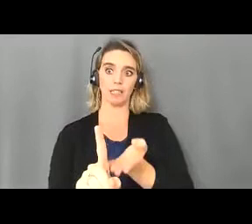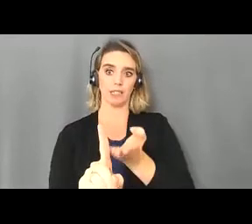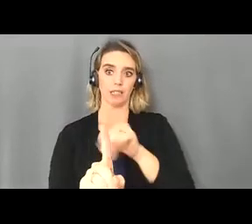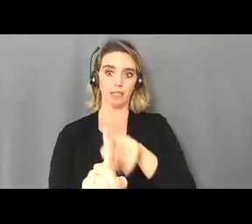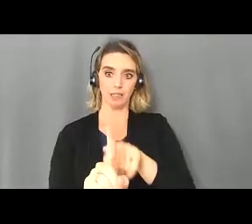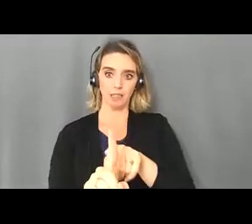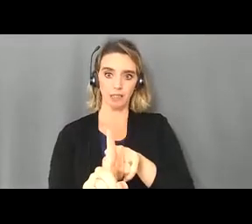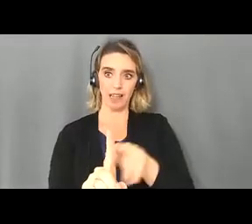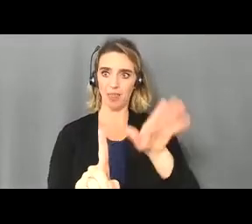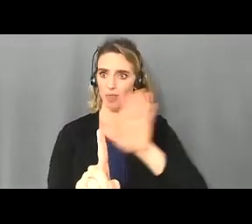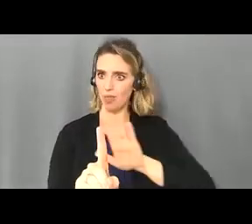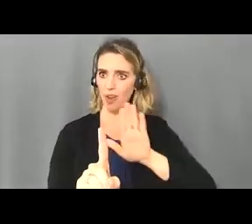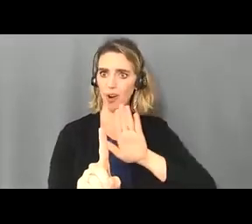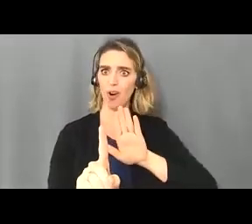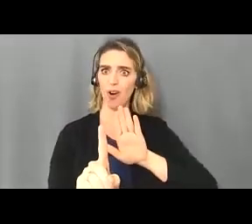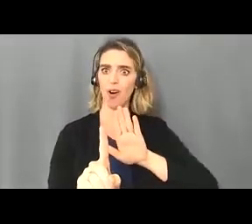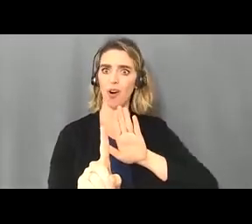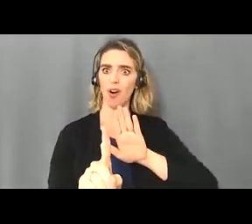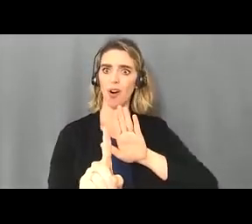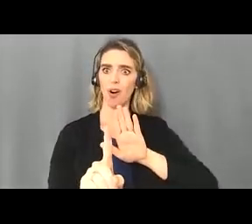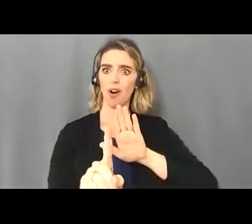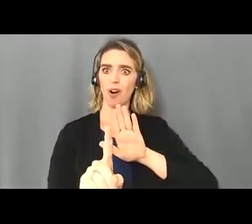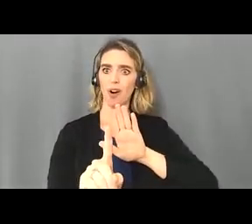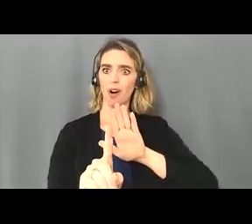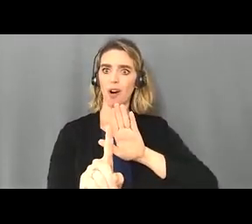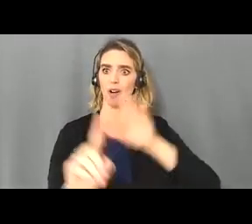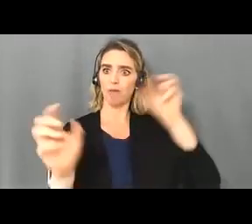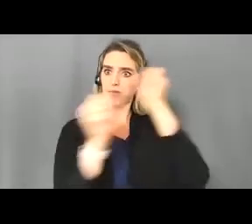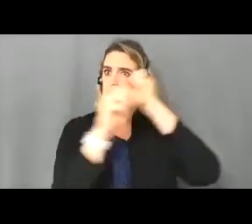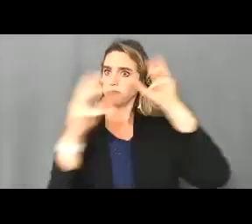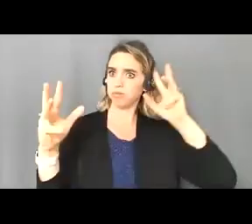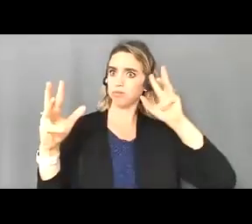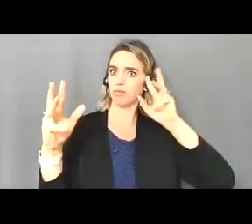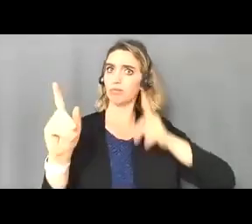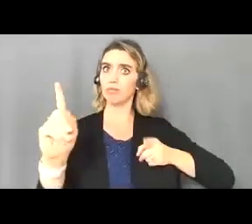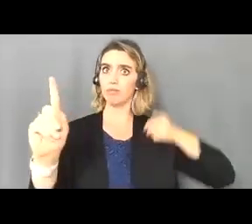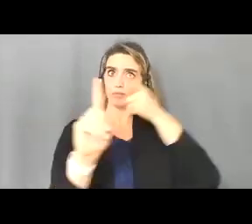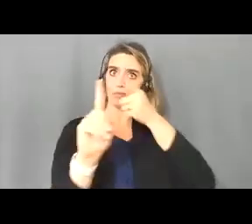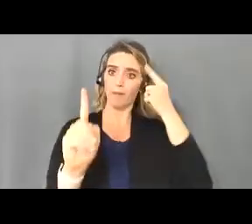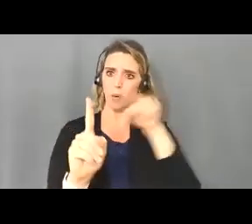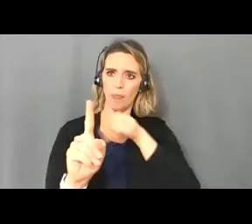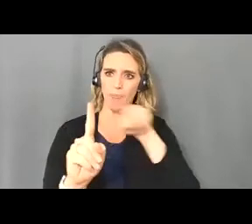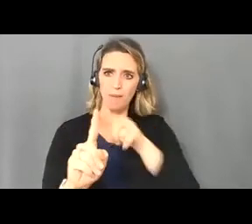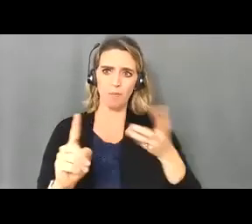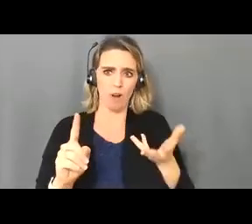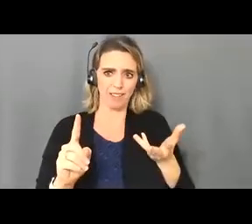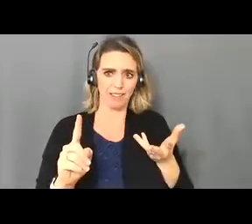and what the best outcome looks like for them. And even with the same diagnosis,